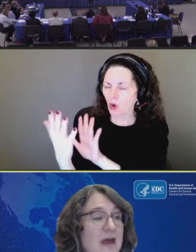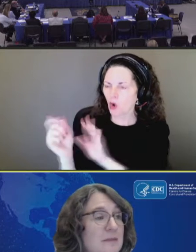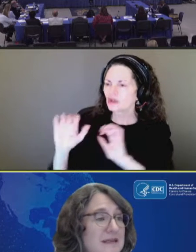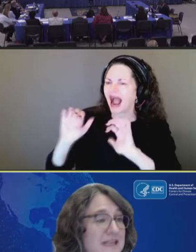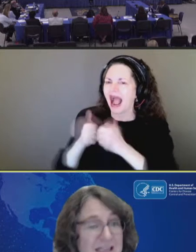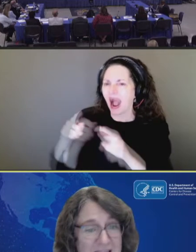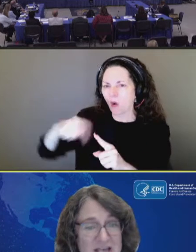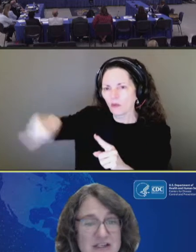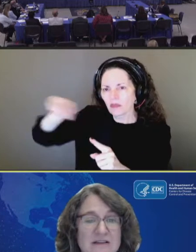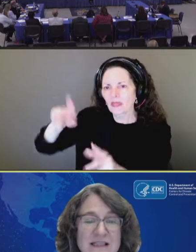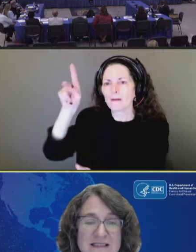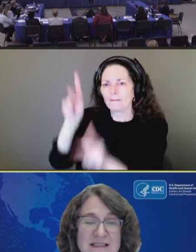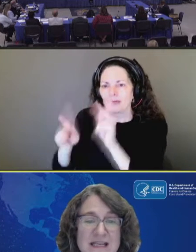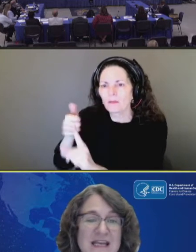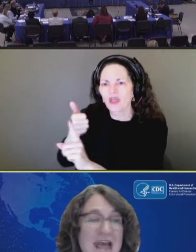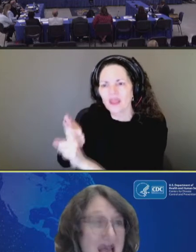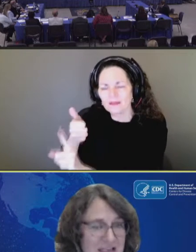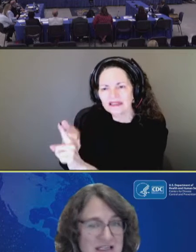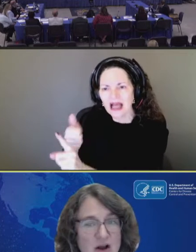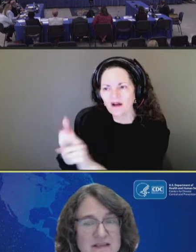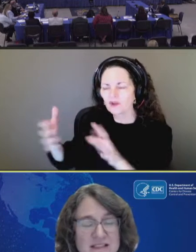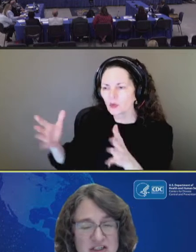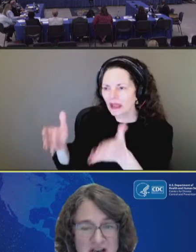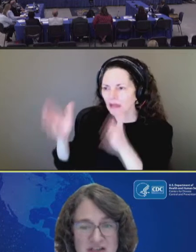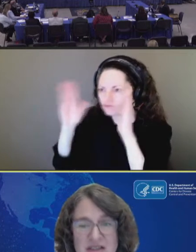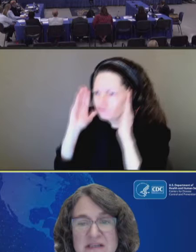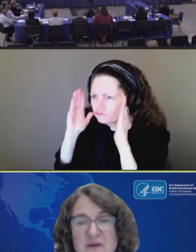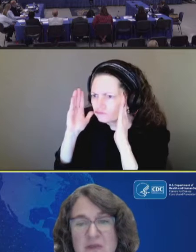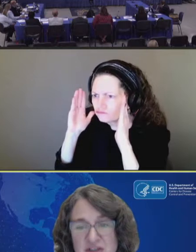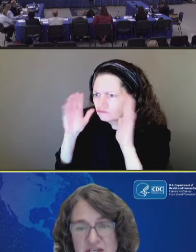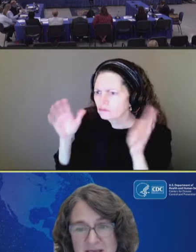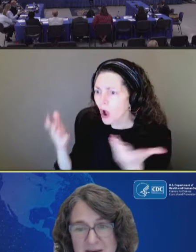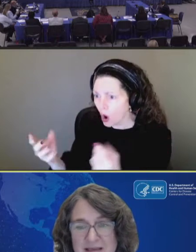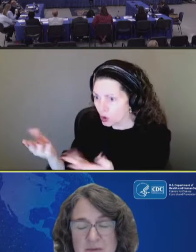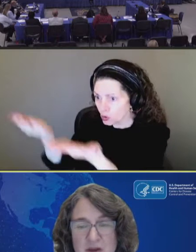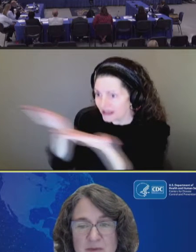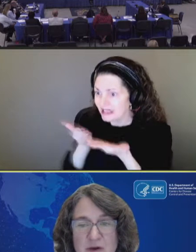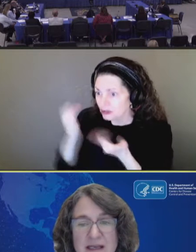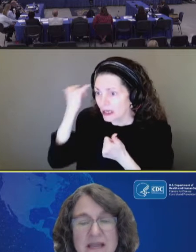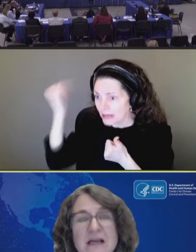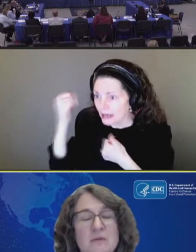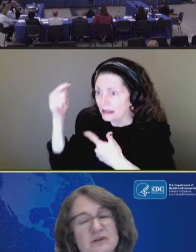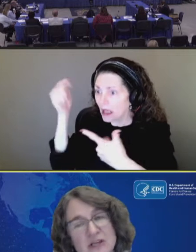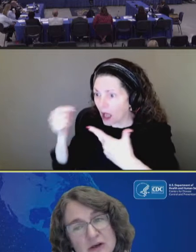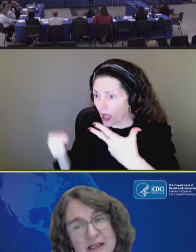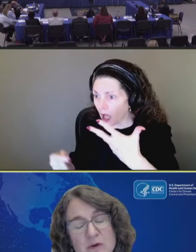So, that means engaging, listening, and acting on suggestions from the gbMSM community, particularly